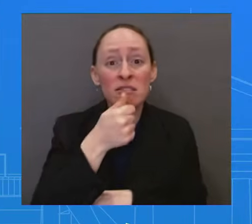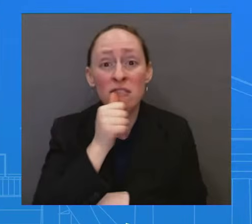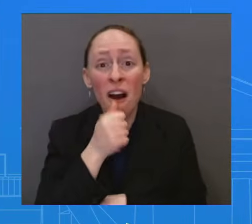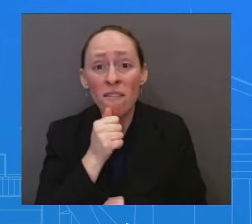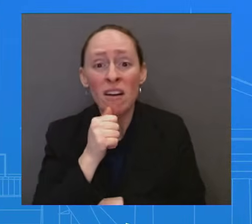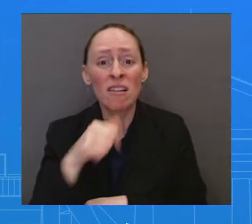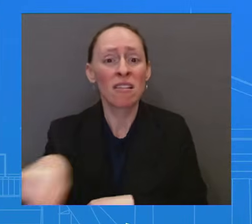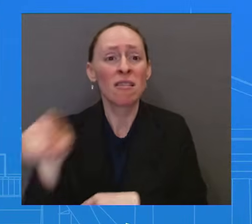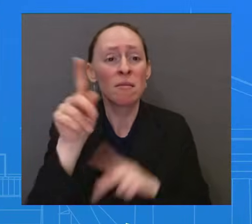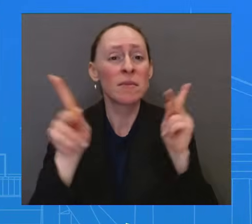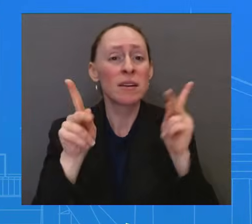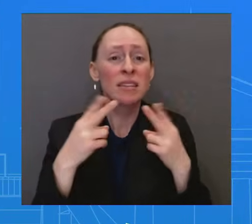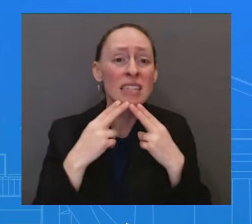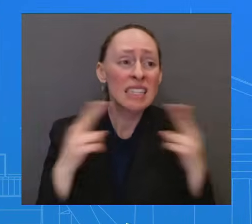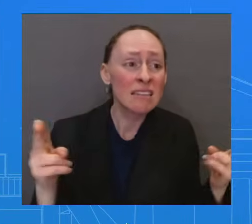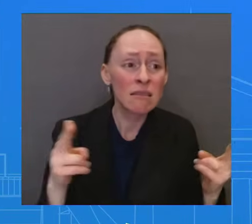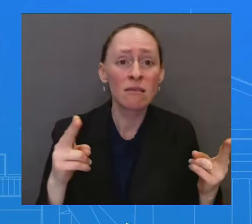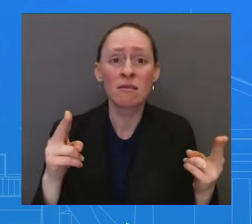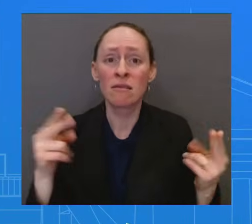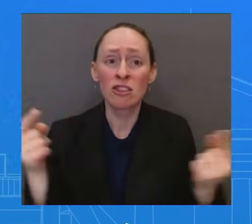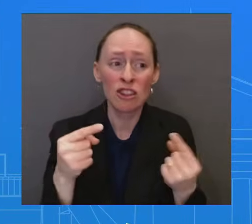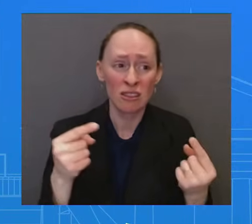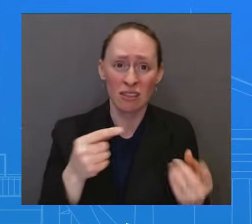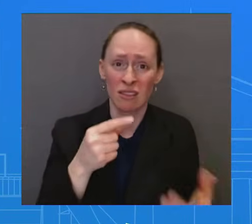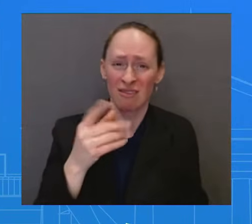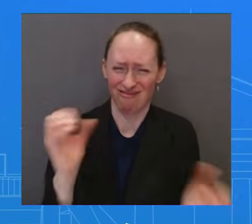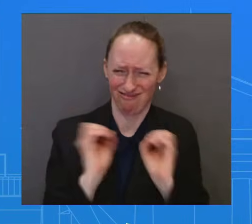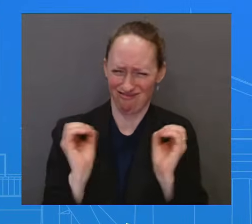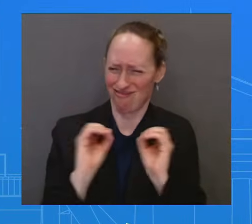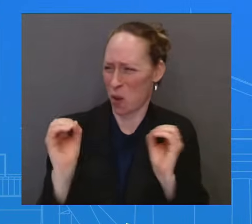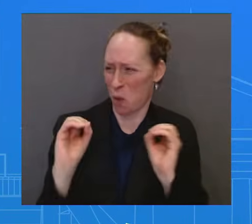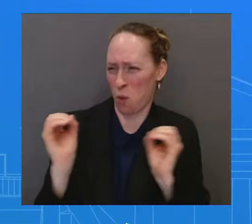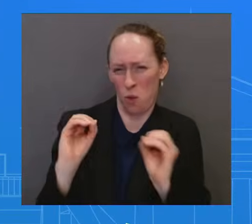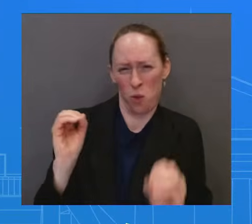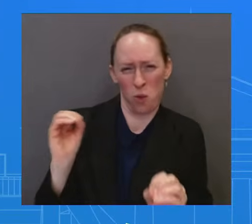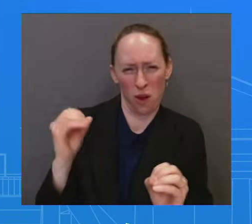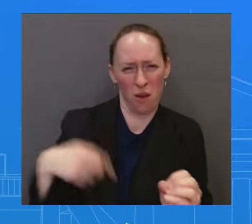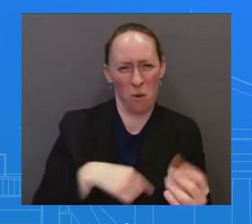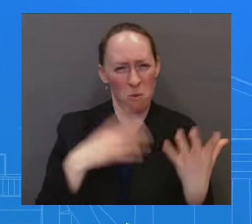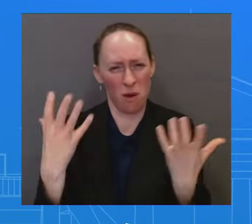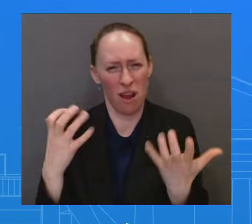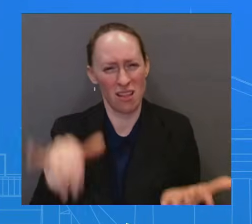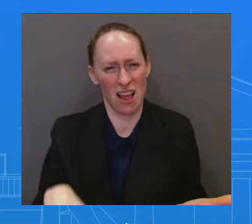was in the region, for her to address that and to address that in full lockstep with the rest of the national security team